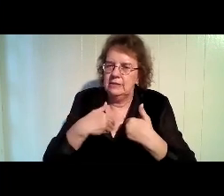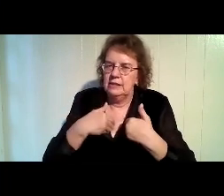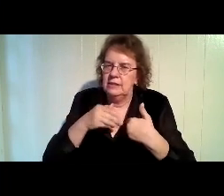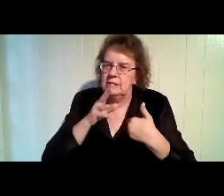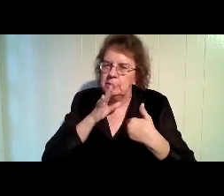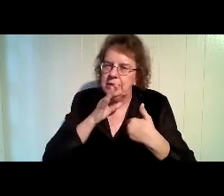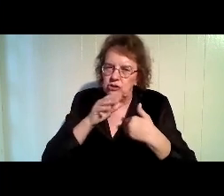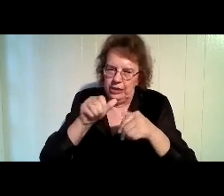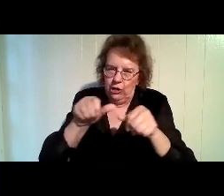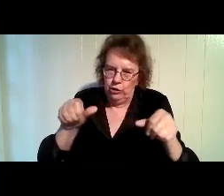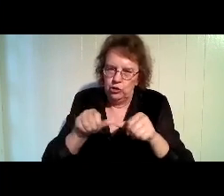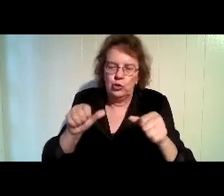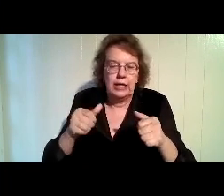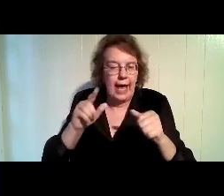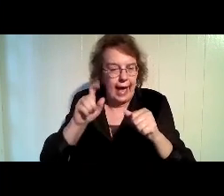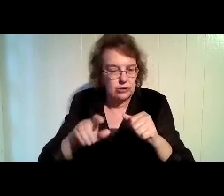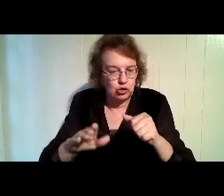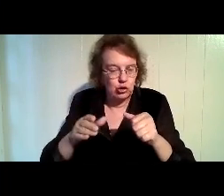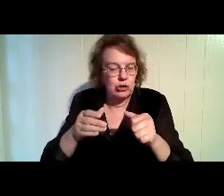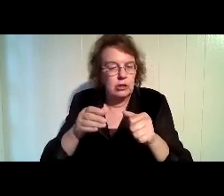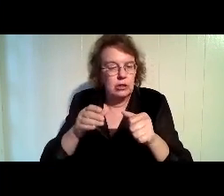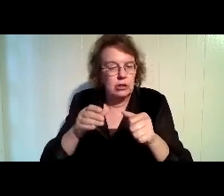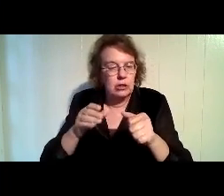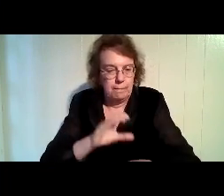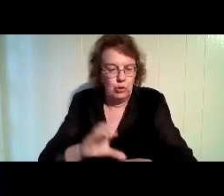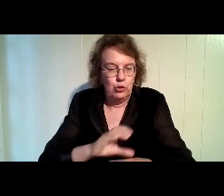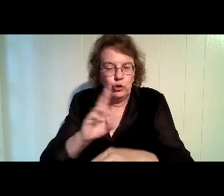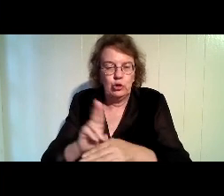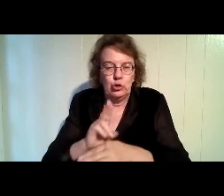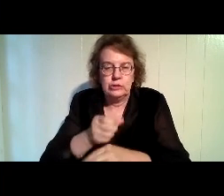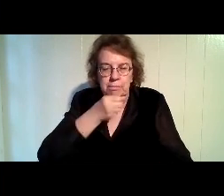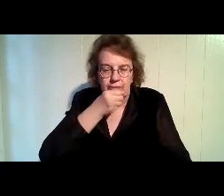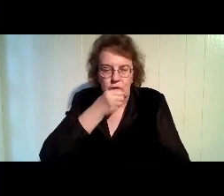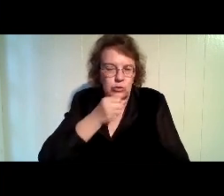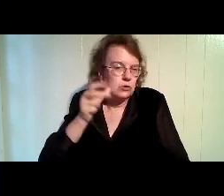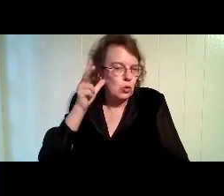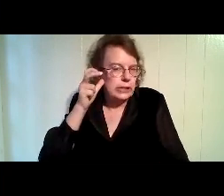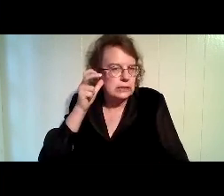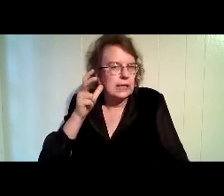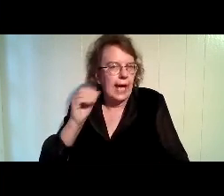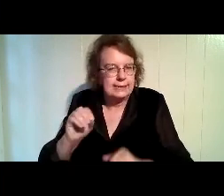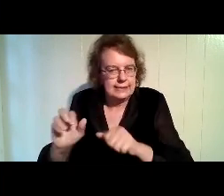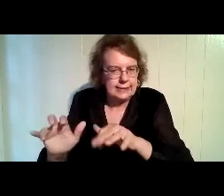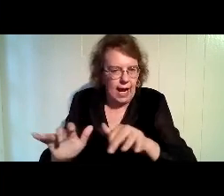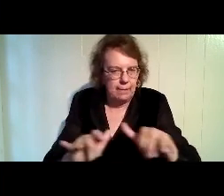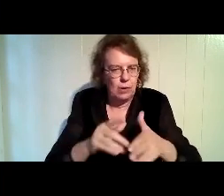can have your computer use the microphone to listen and type what you say, so diction.